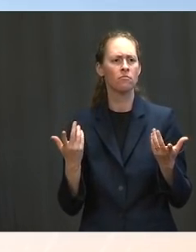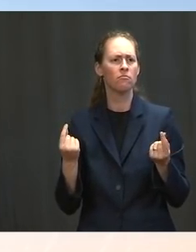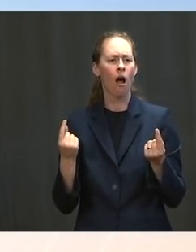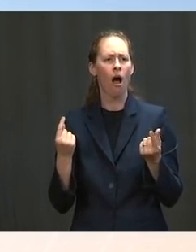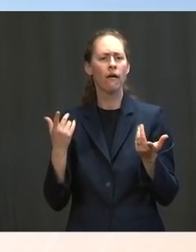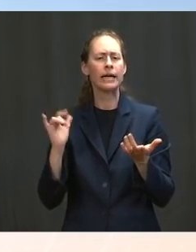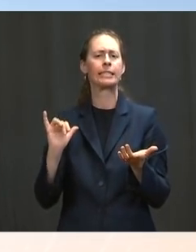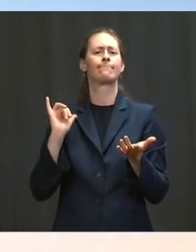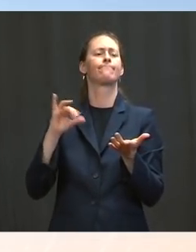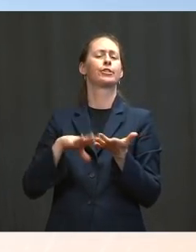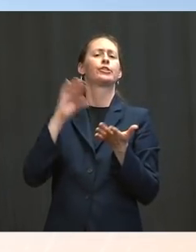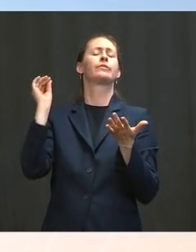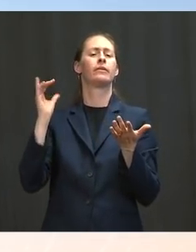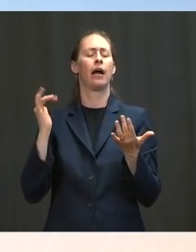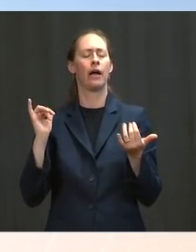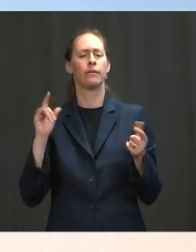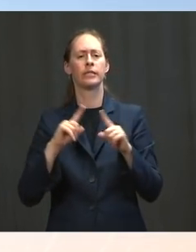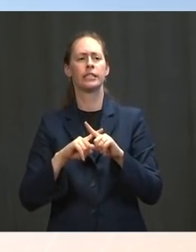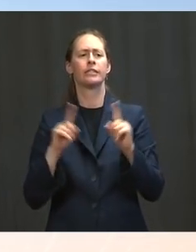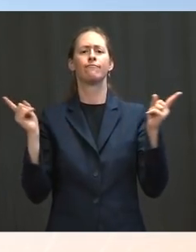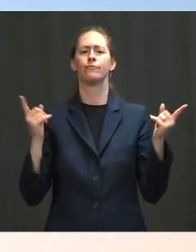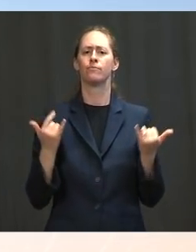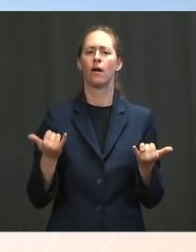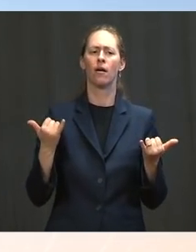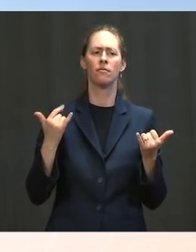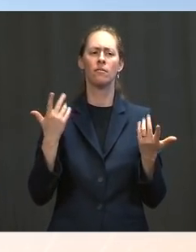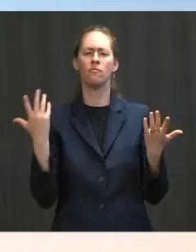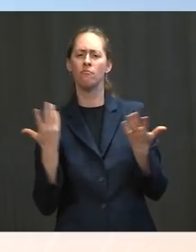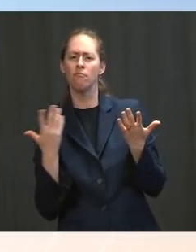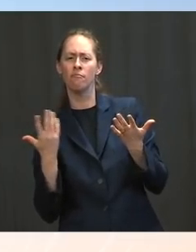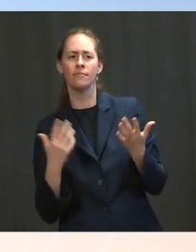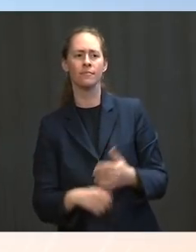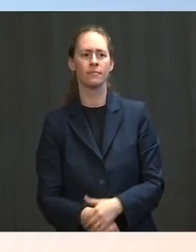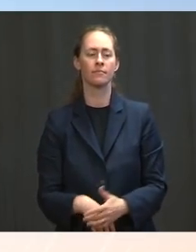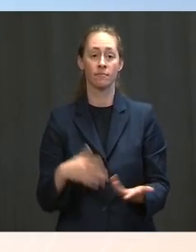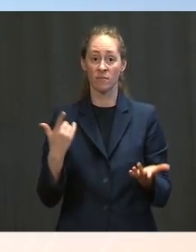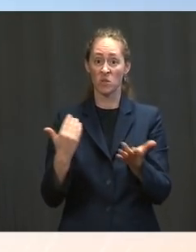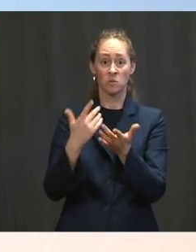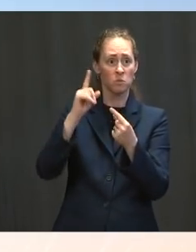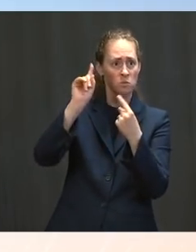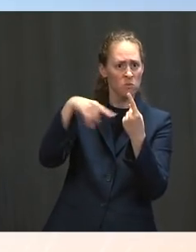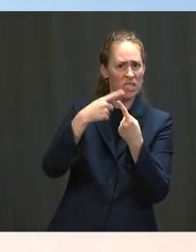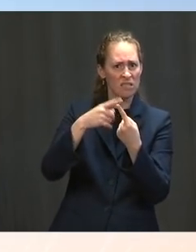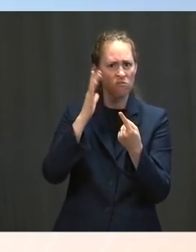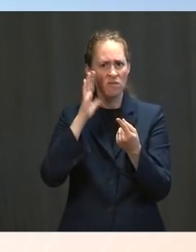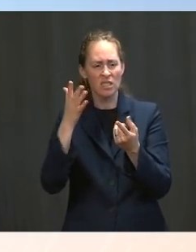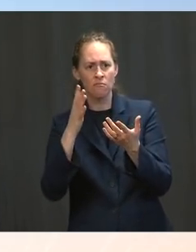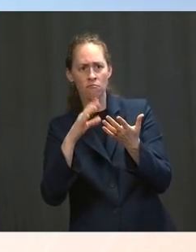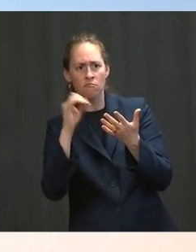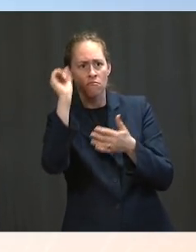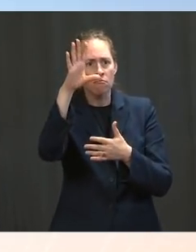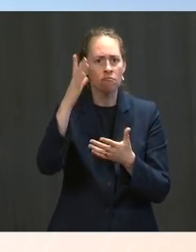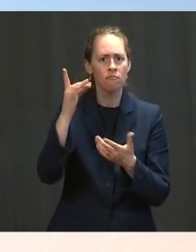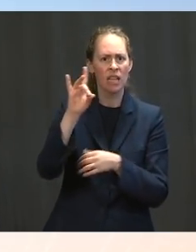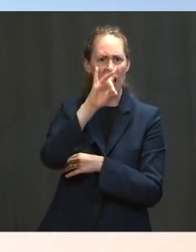And do have a new target for the date of completing those 80 million doses? And then just a follow-up on that: